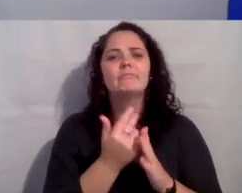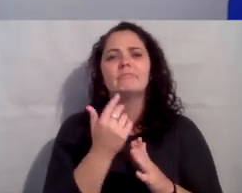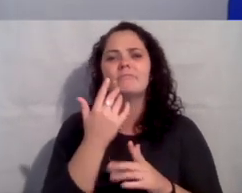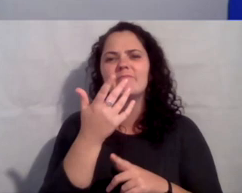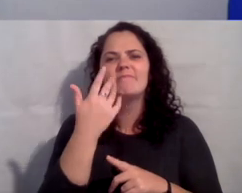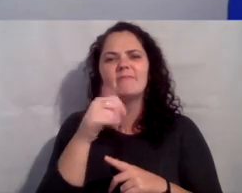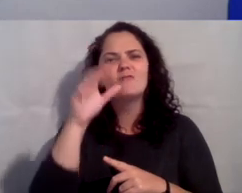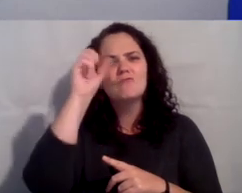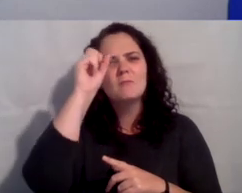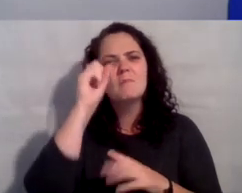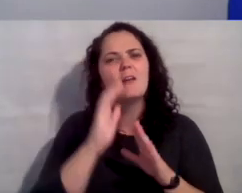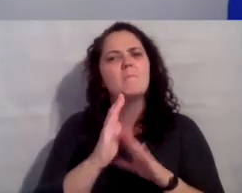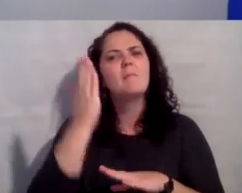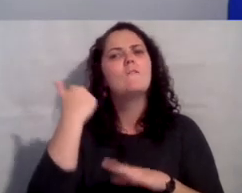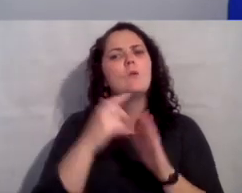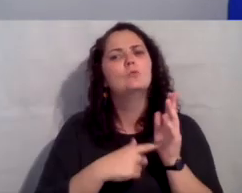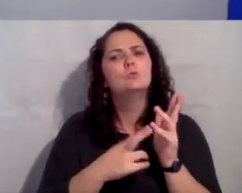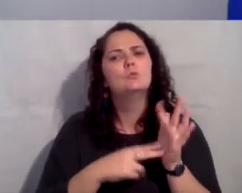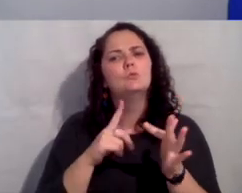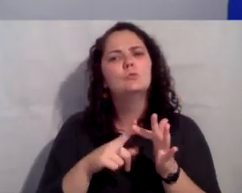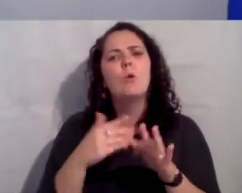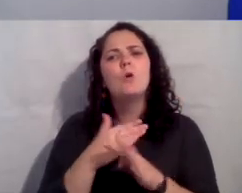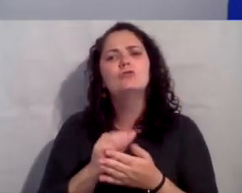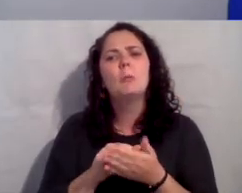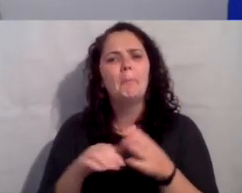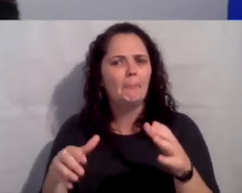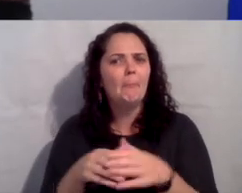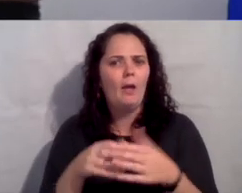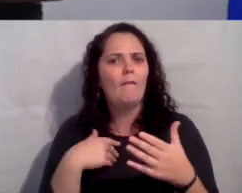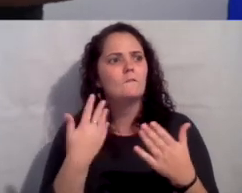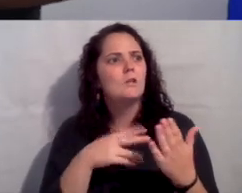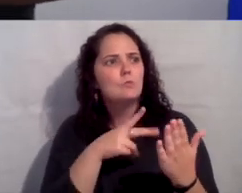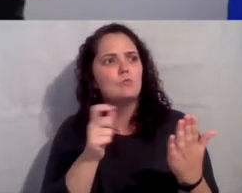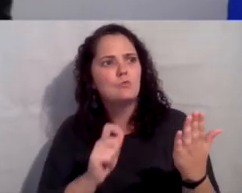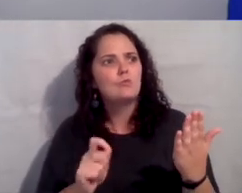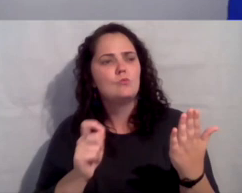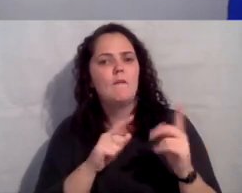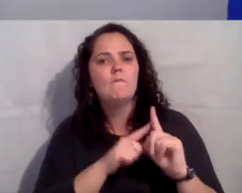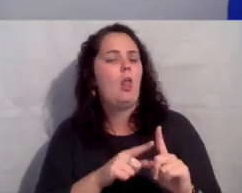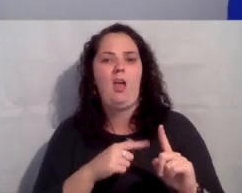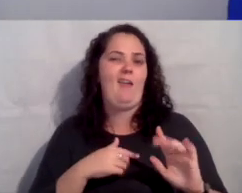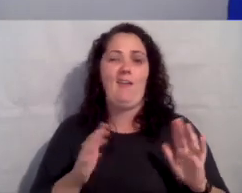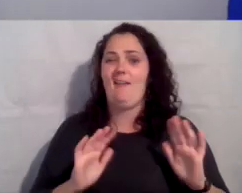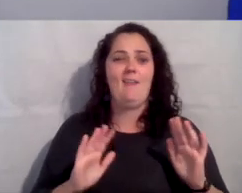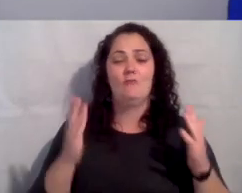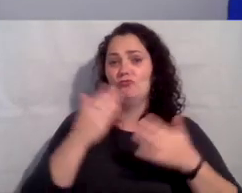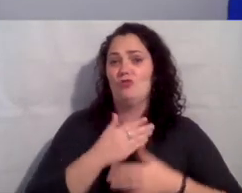actually using the drawings as subject matter to draw from – tonight we're going to be drawing from Atticus and Rachel, so I’m going to use these drawings just to talk through some